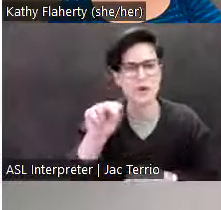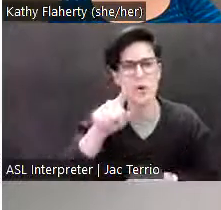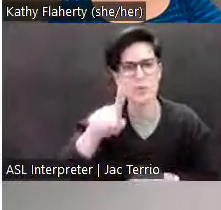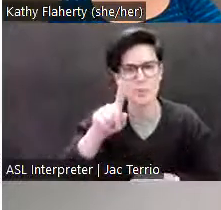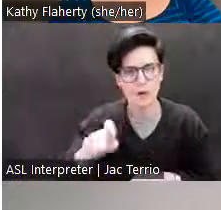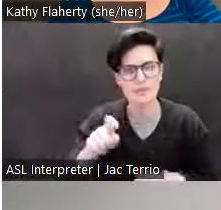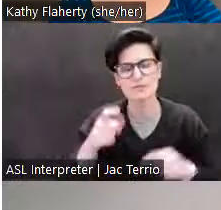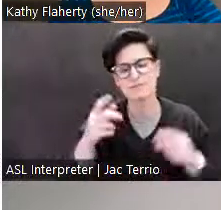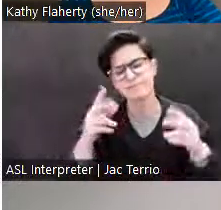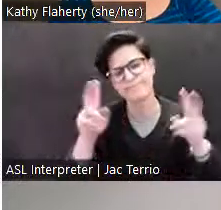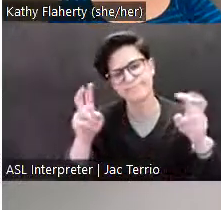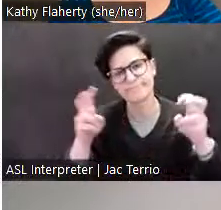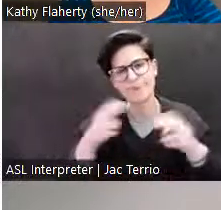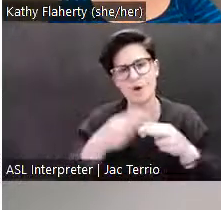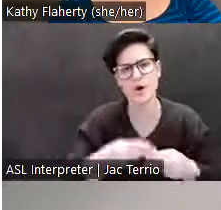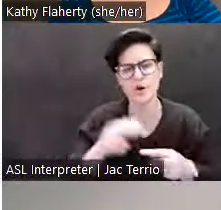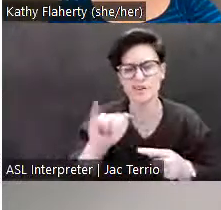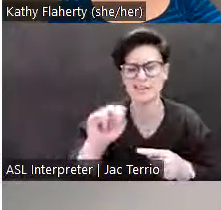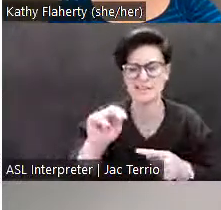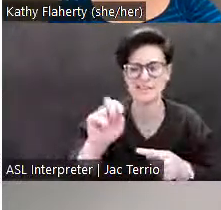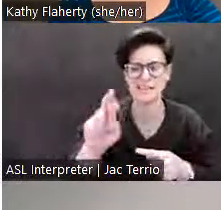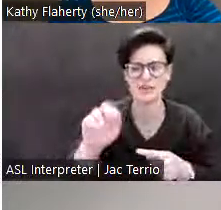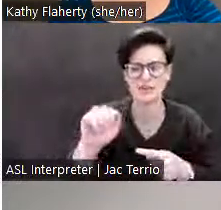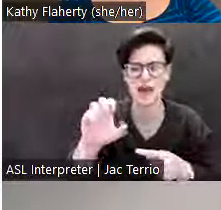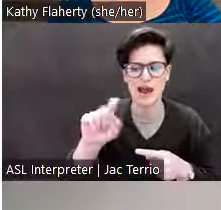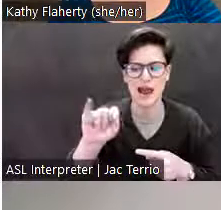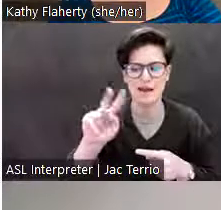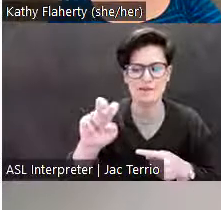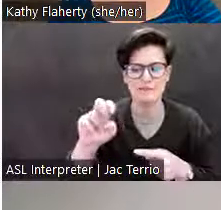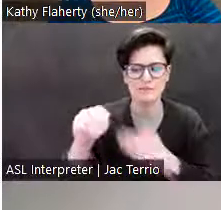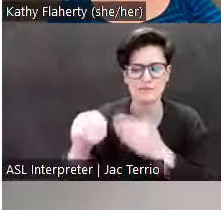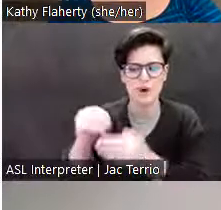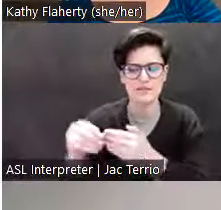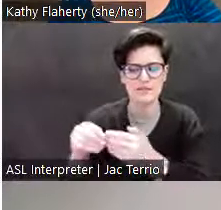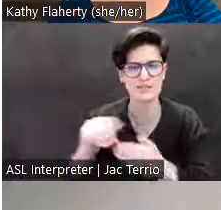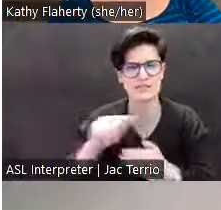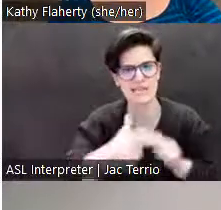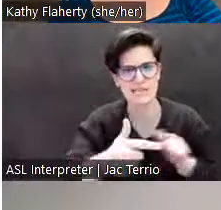in order to try to find a mutually agreed upon accommodation, and that interactive process